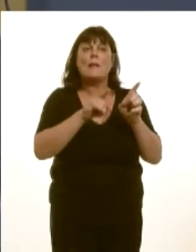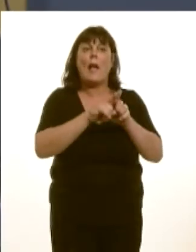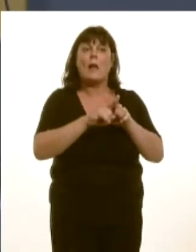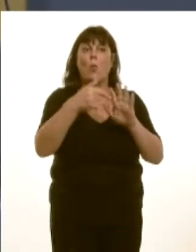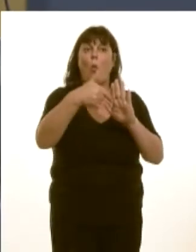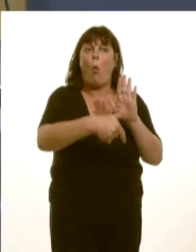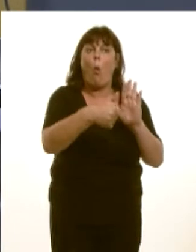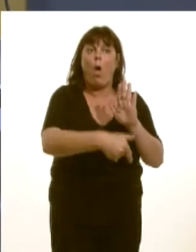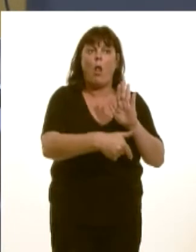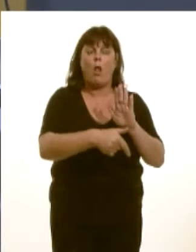land and private property.